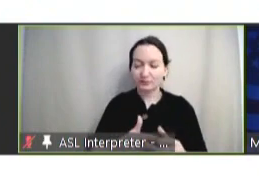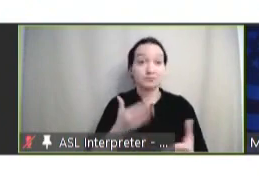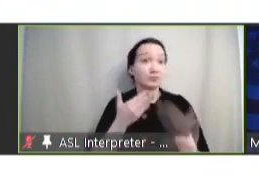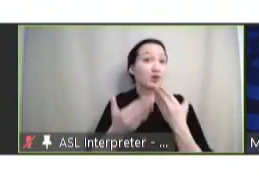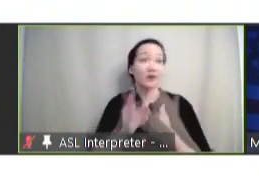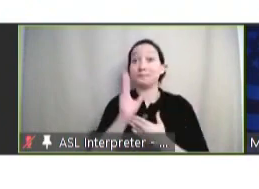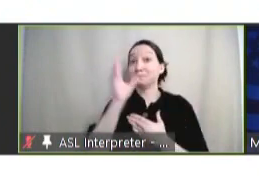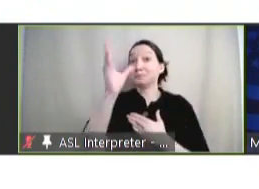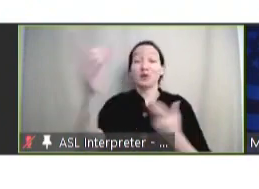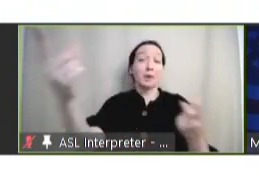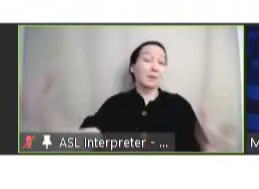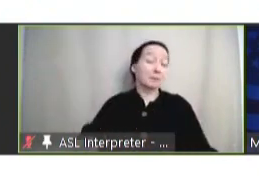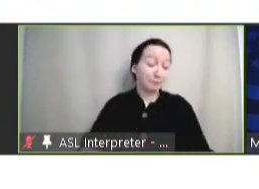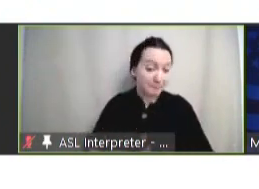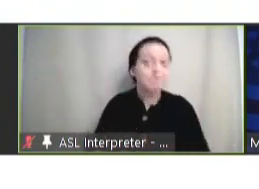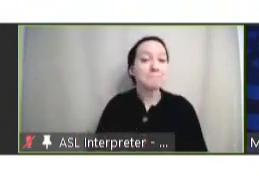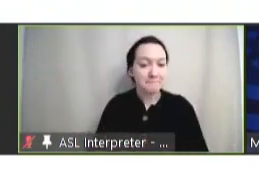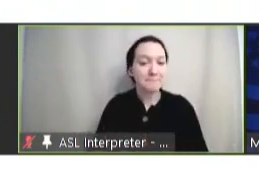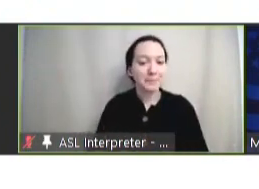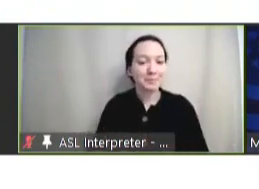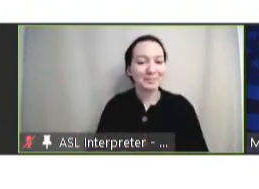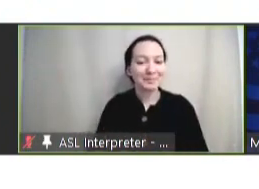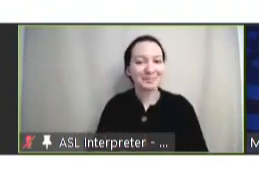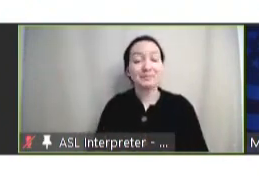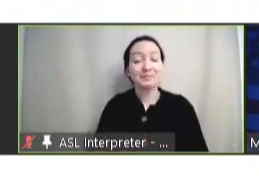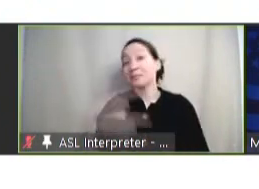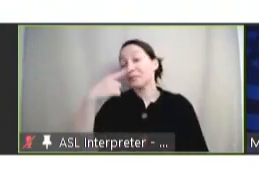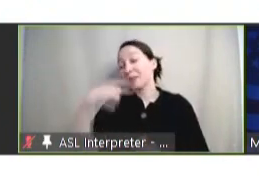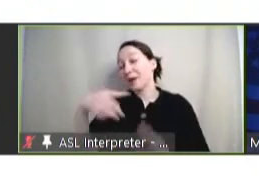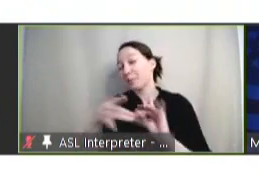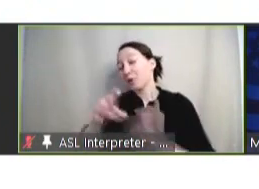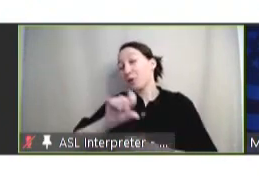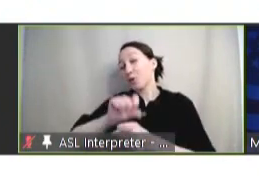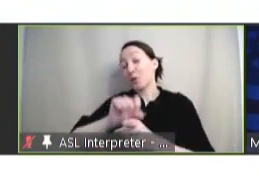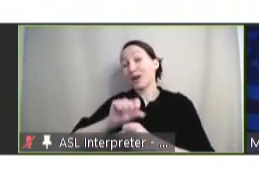Lorraine Martin: Yeah. And if I could just comment for workplaces that aren't healthcare,